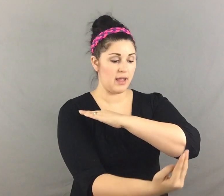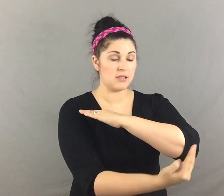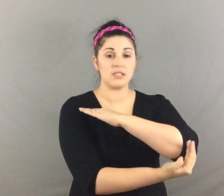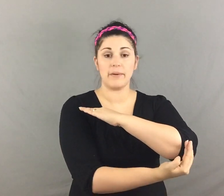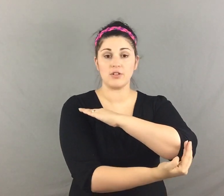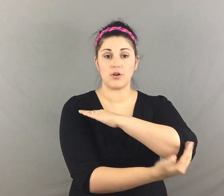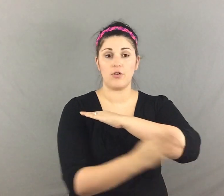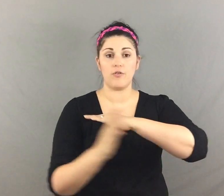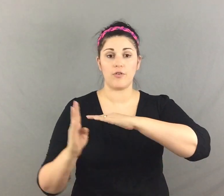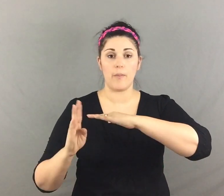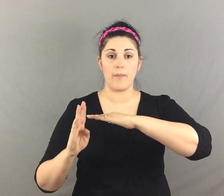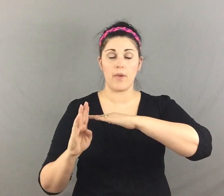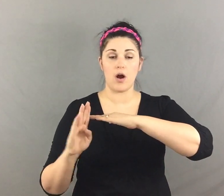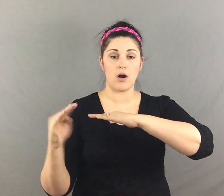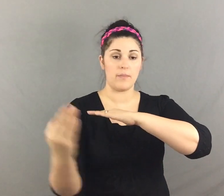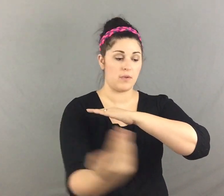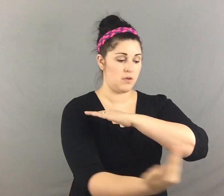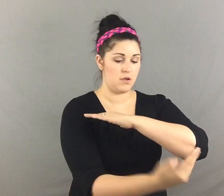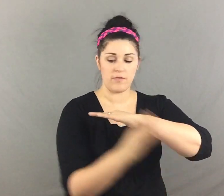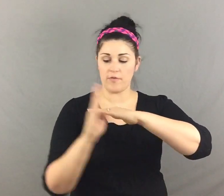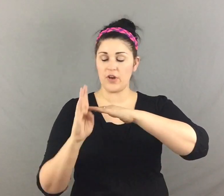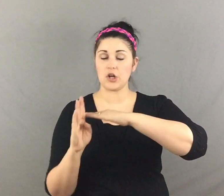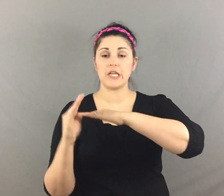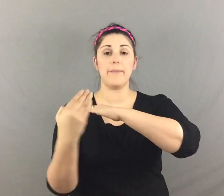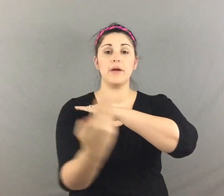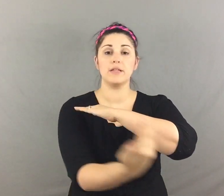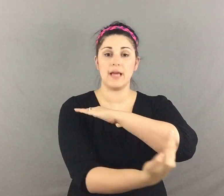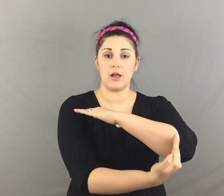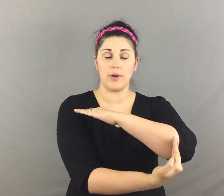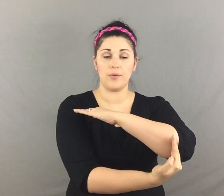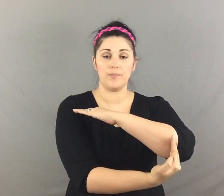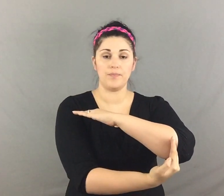a semicircle from arm, from fingertip to elbow.